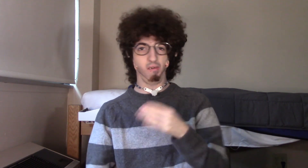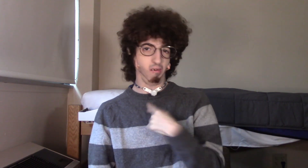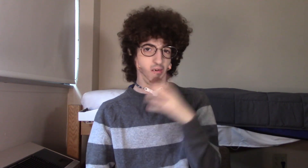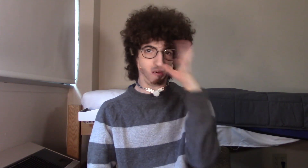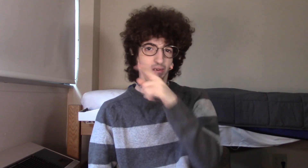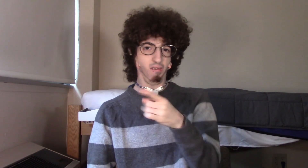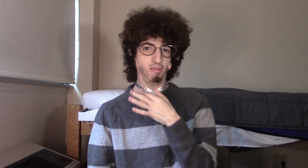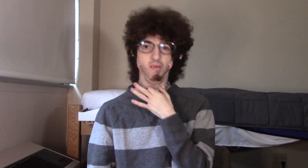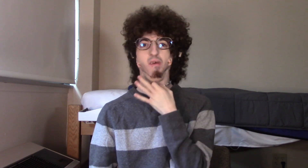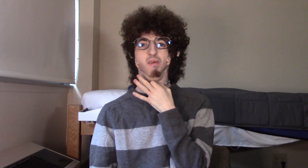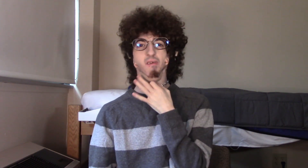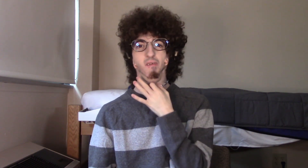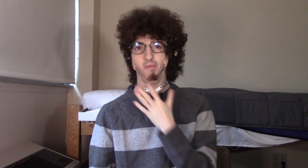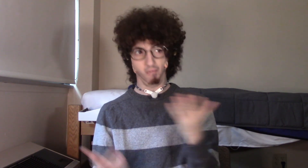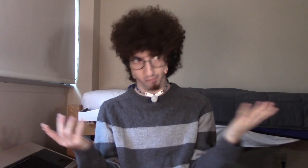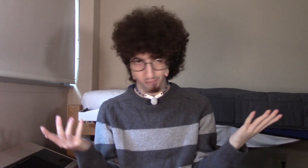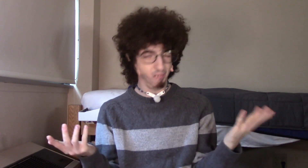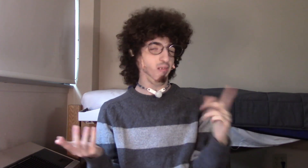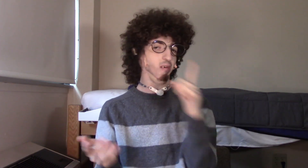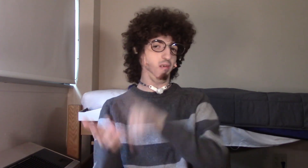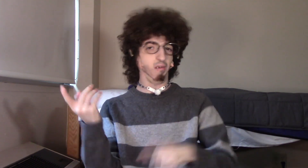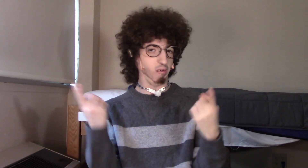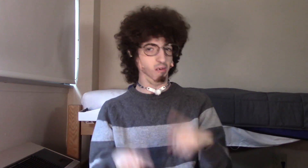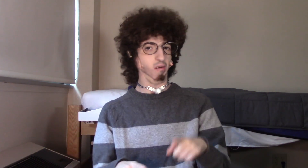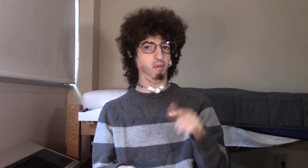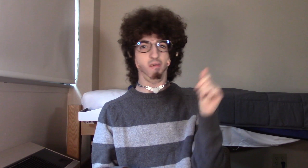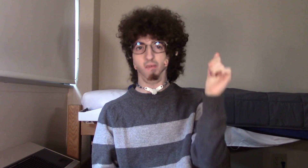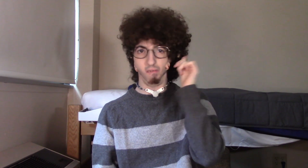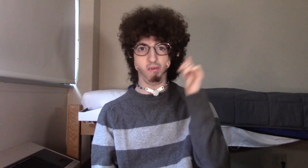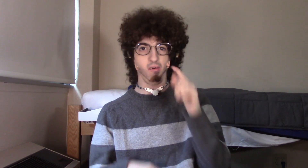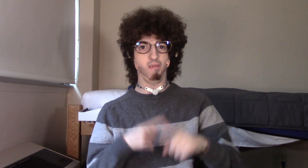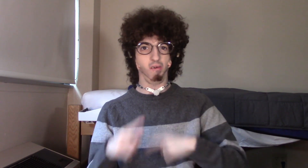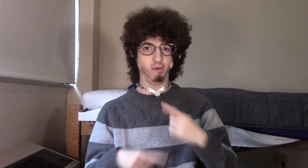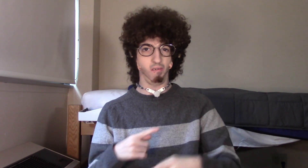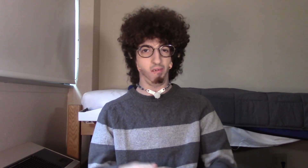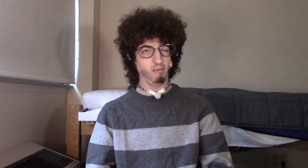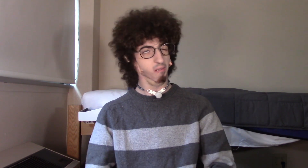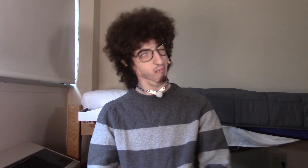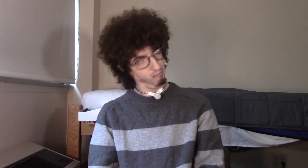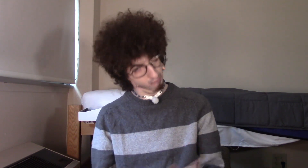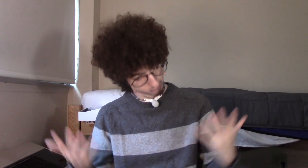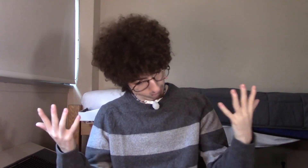I guess you're wondering, what happened to Andy Signs?